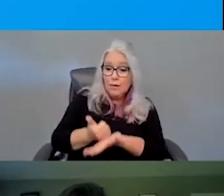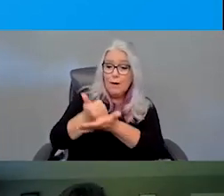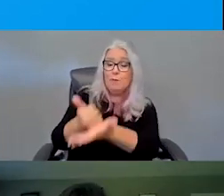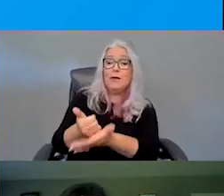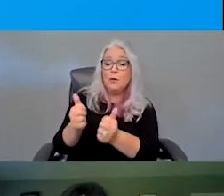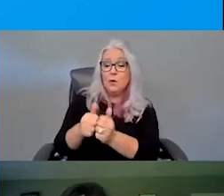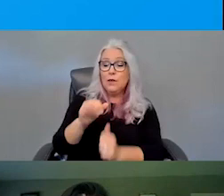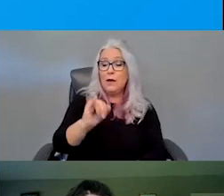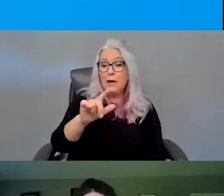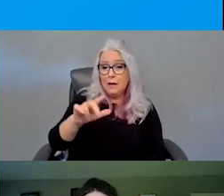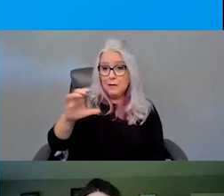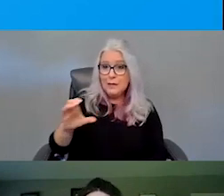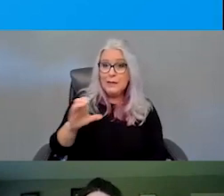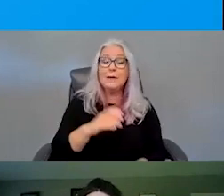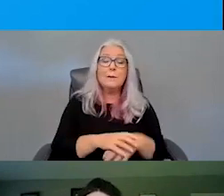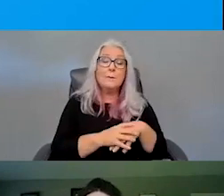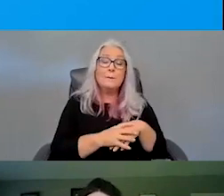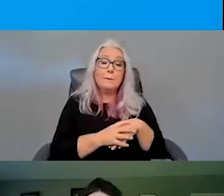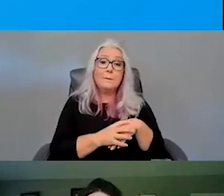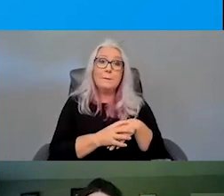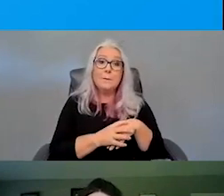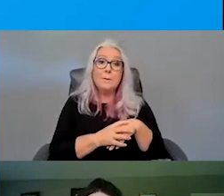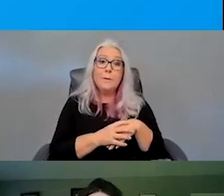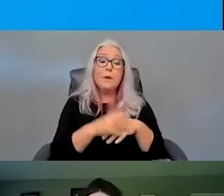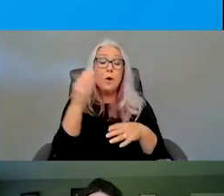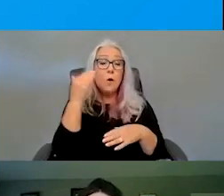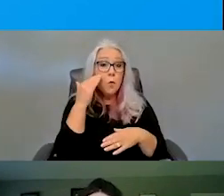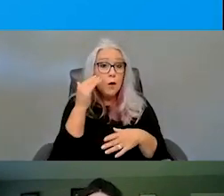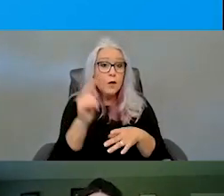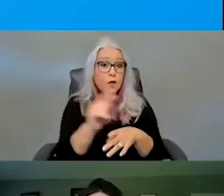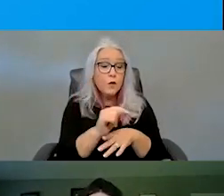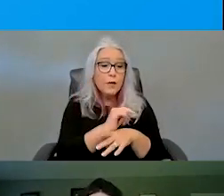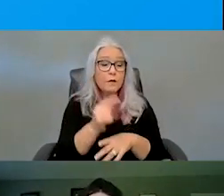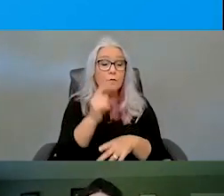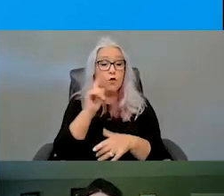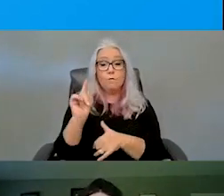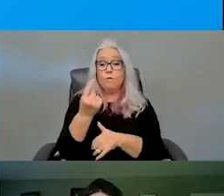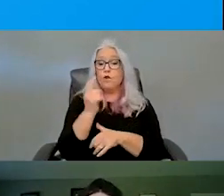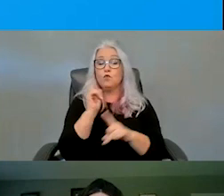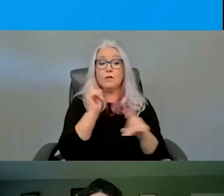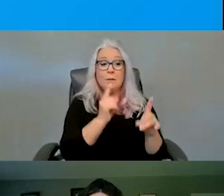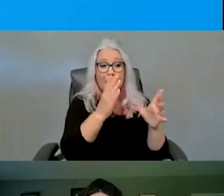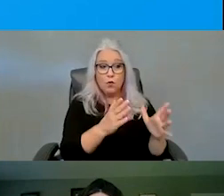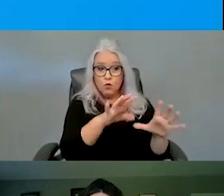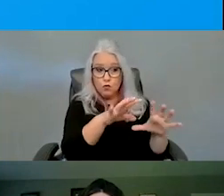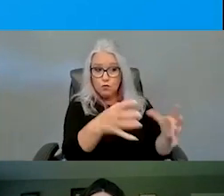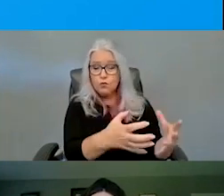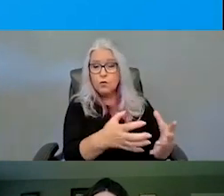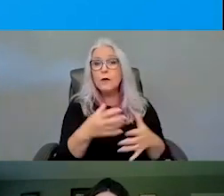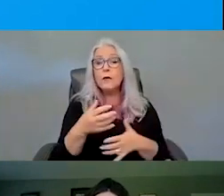disabilities. Disability awareness training for first and emergency responders. Involvement of people with disabilities as volunteers and